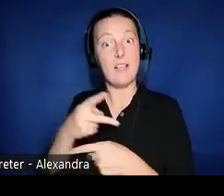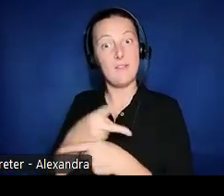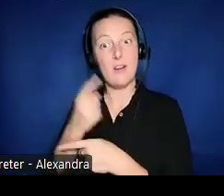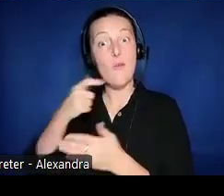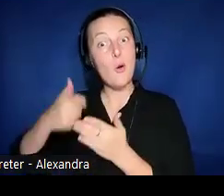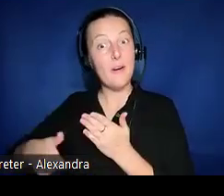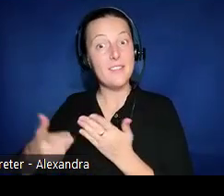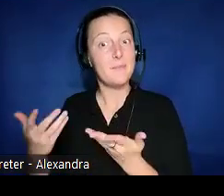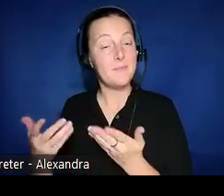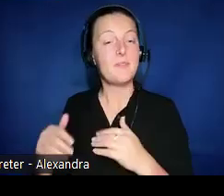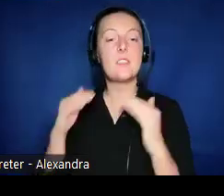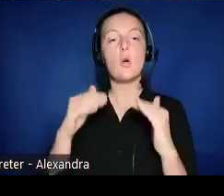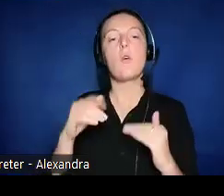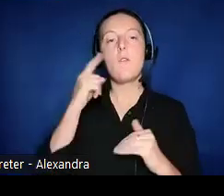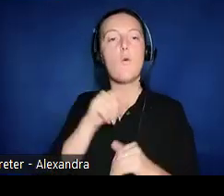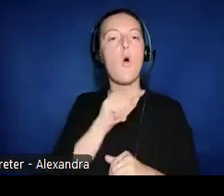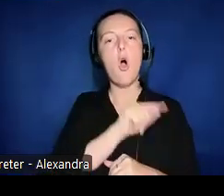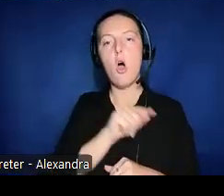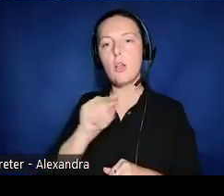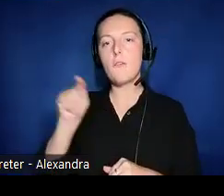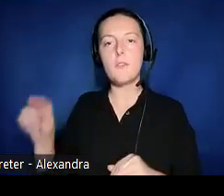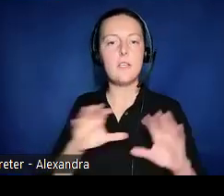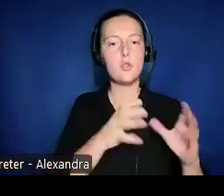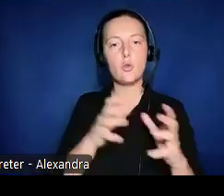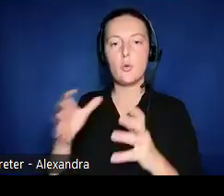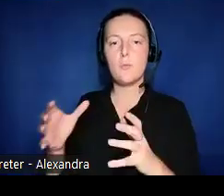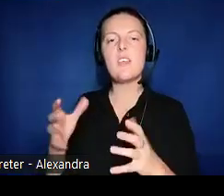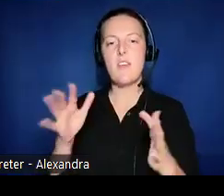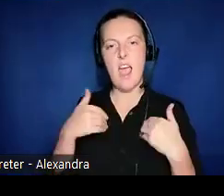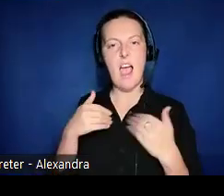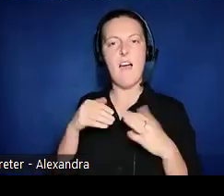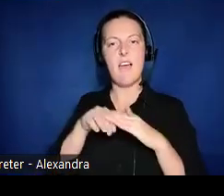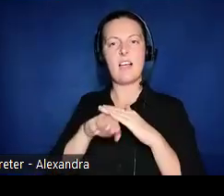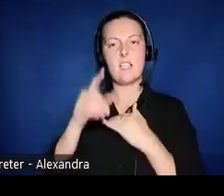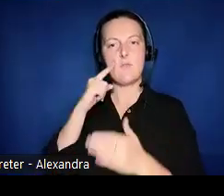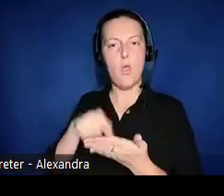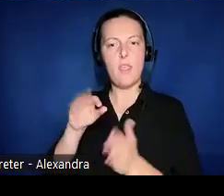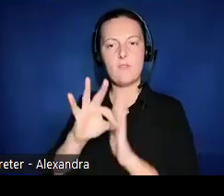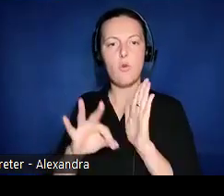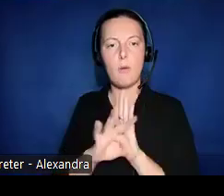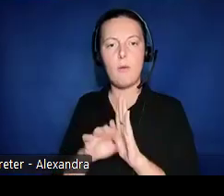They clearly cared that it existed. They thought that it had interesting properties, but they never